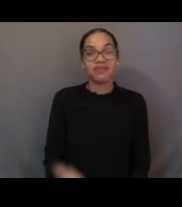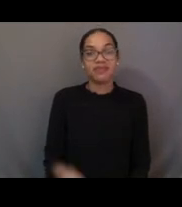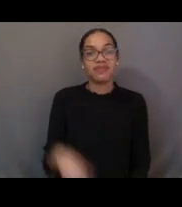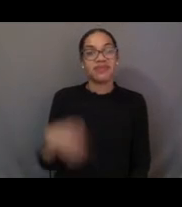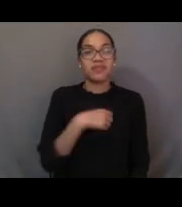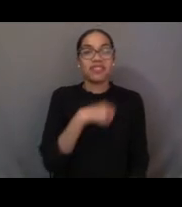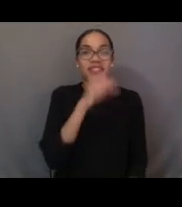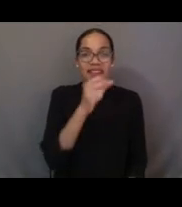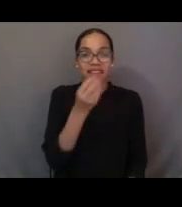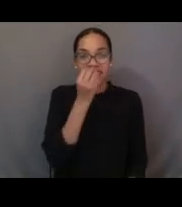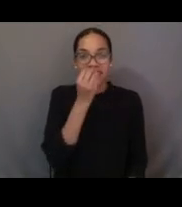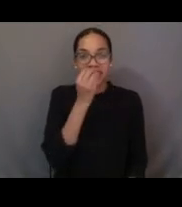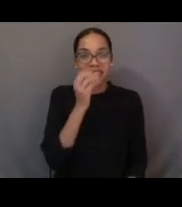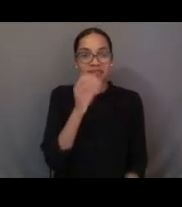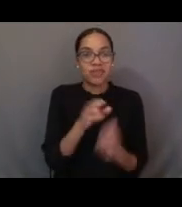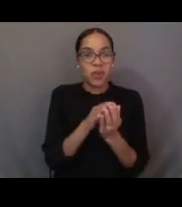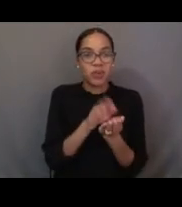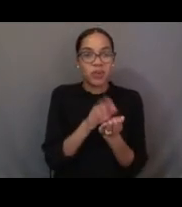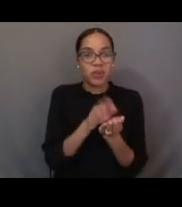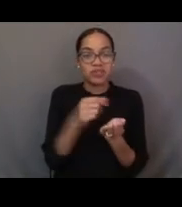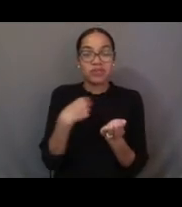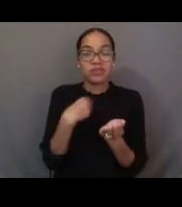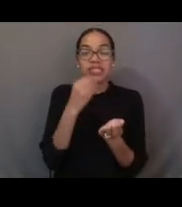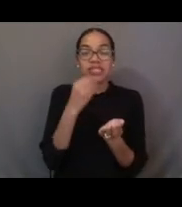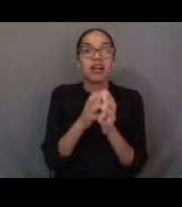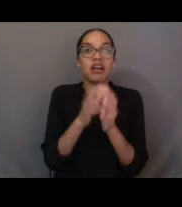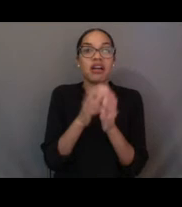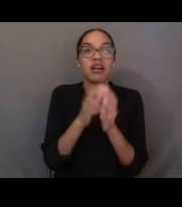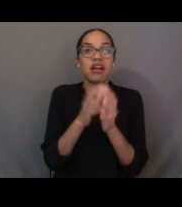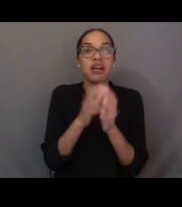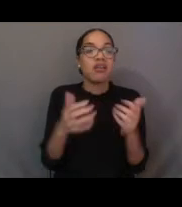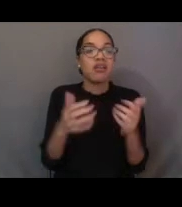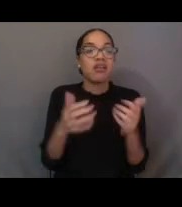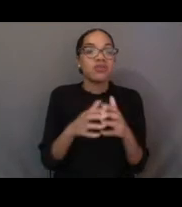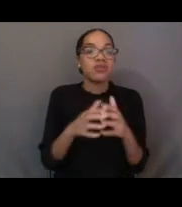And there are a lot of oysters that just grow naturally that are out in nature,